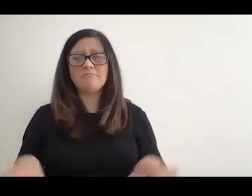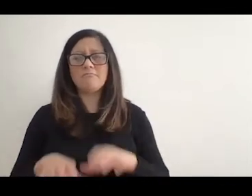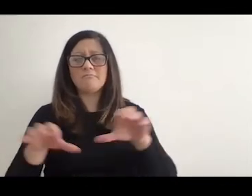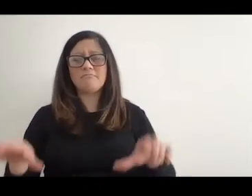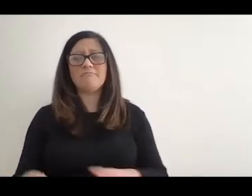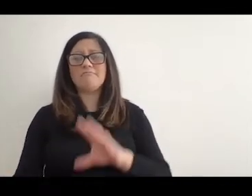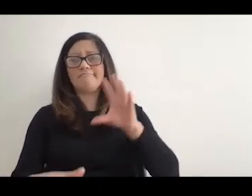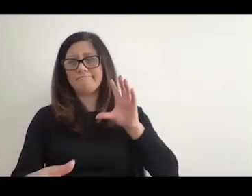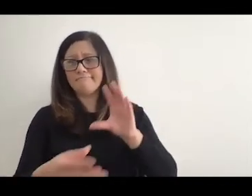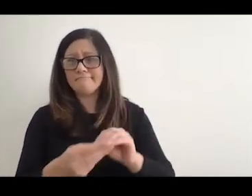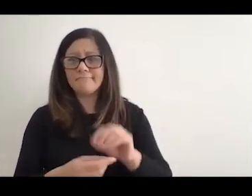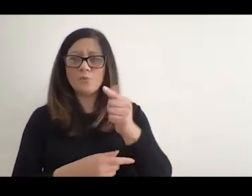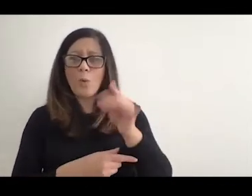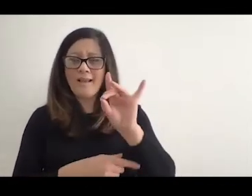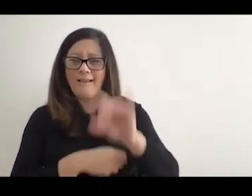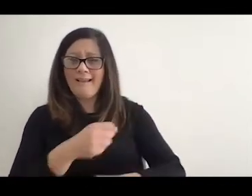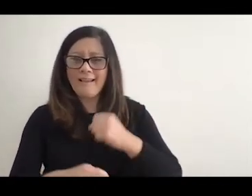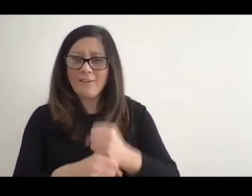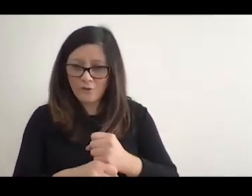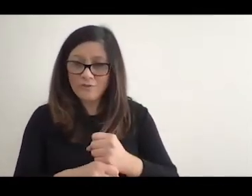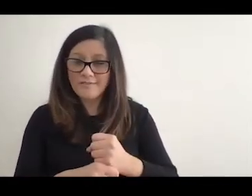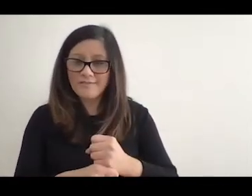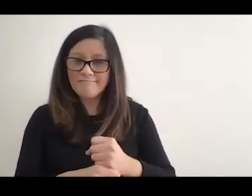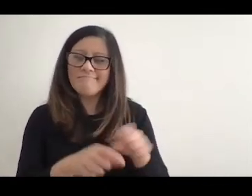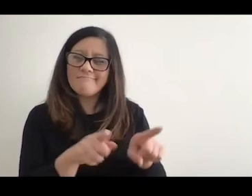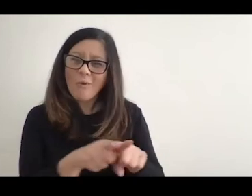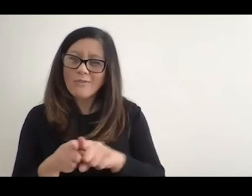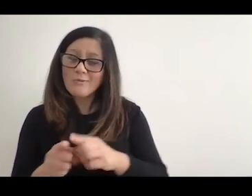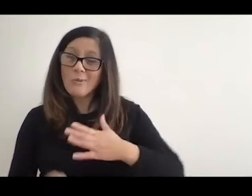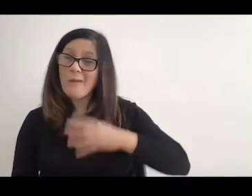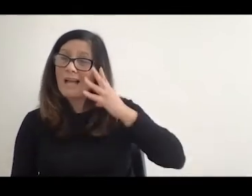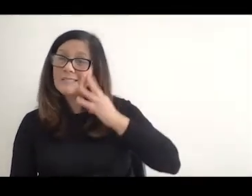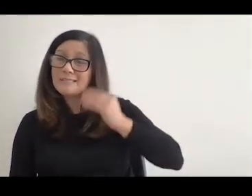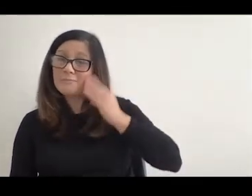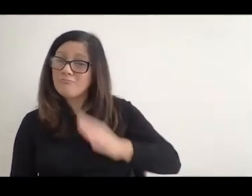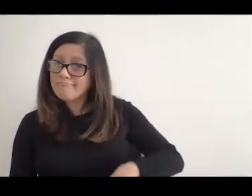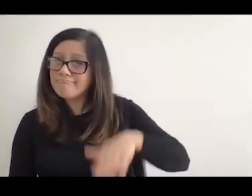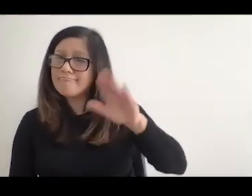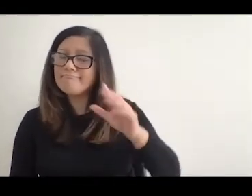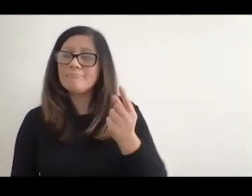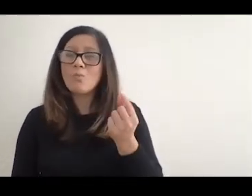It is my lived experience. I am a congenital amputee.